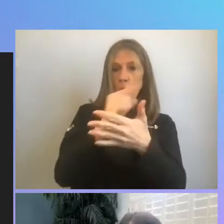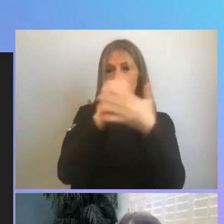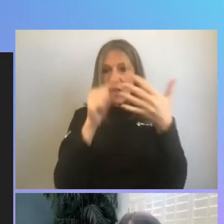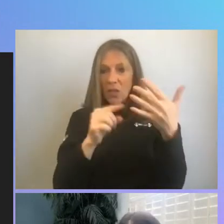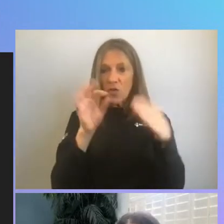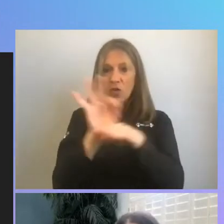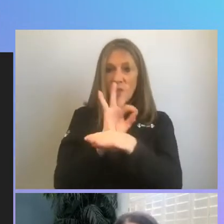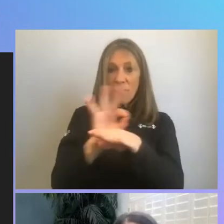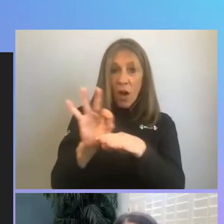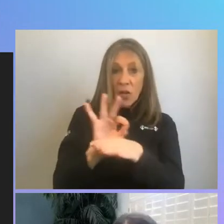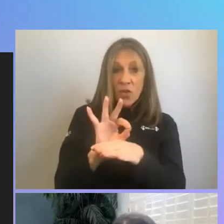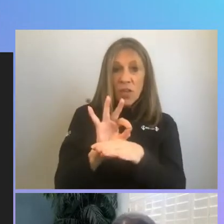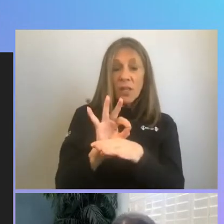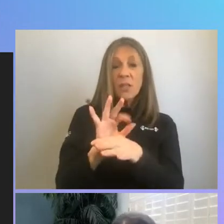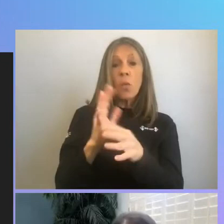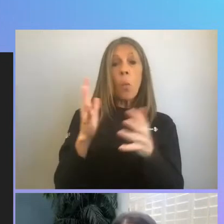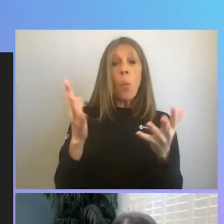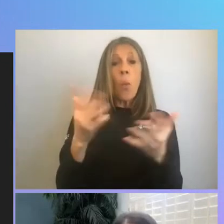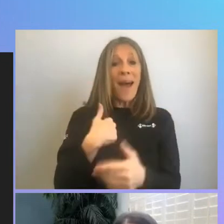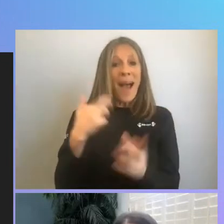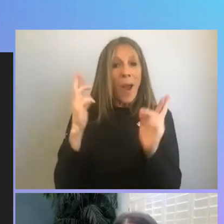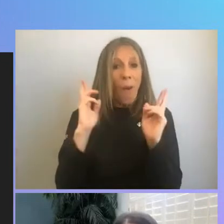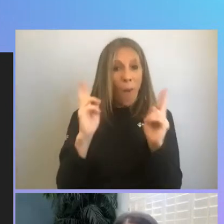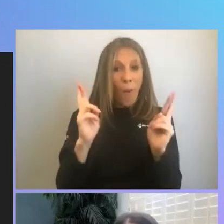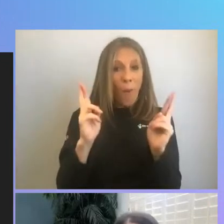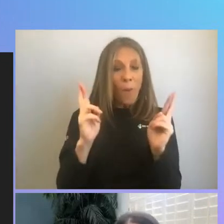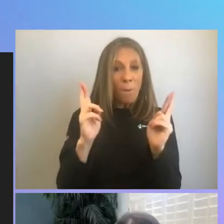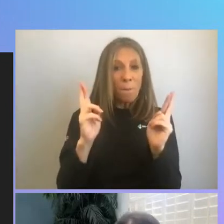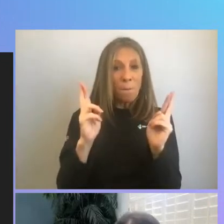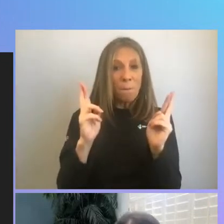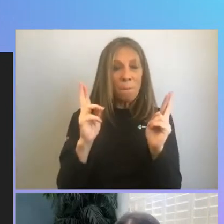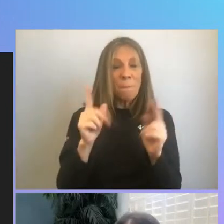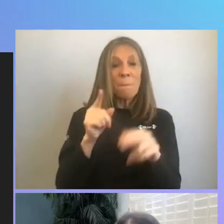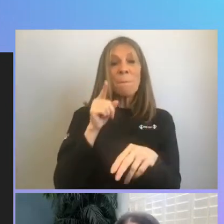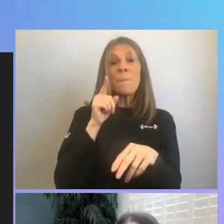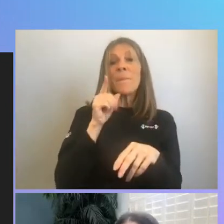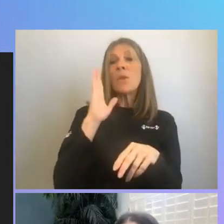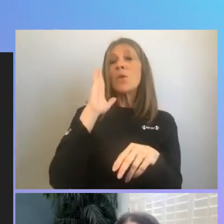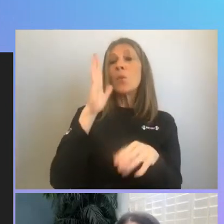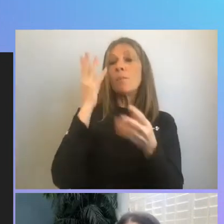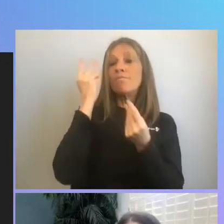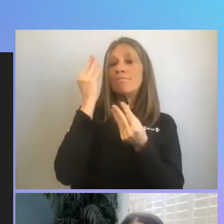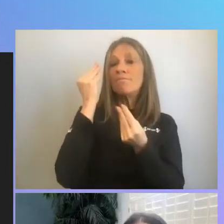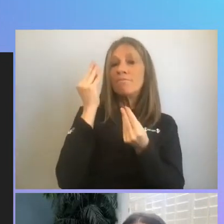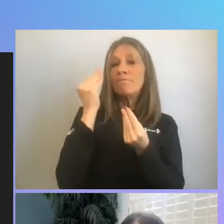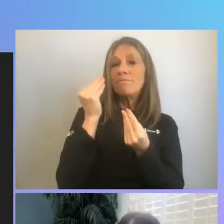functionality. What I hope is that you'll consider moving